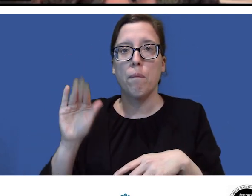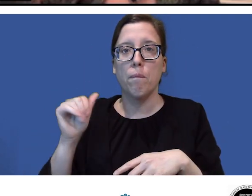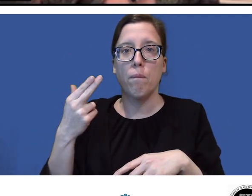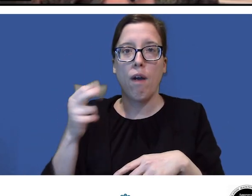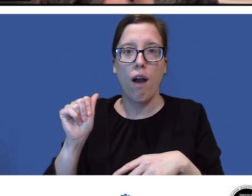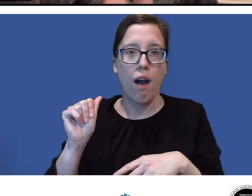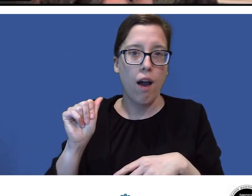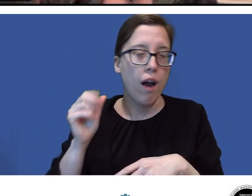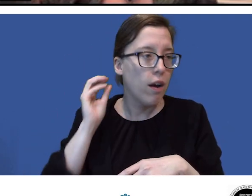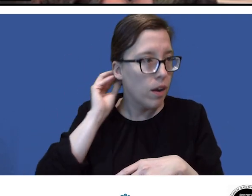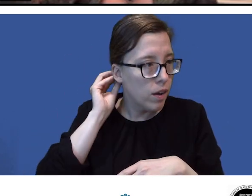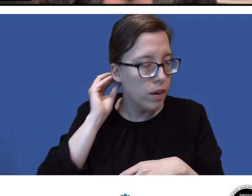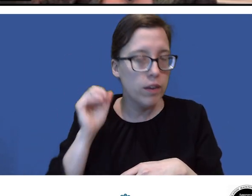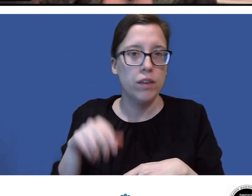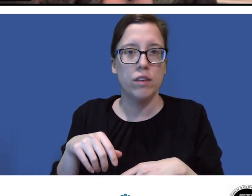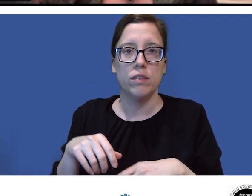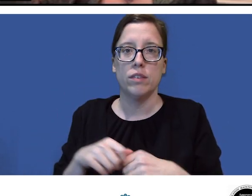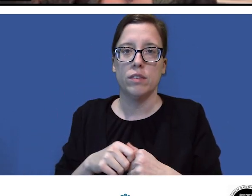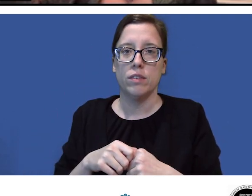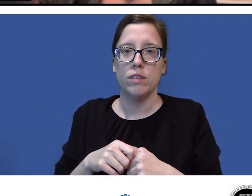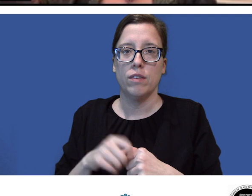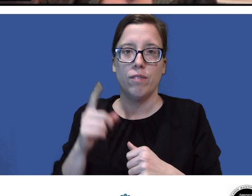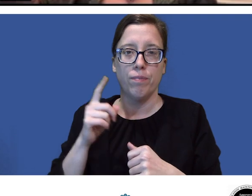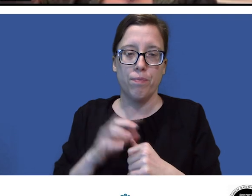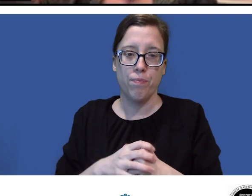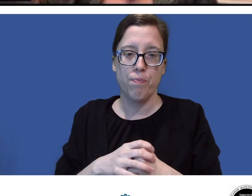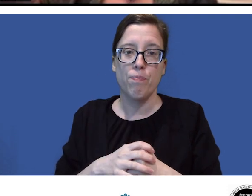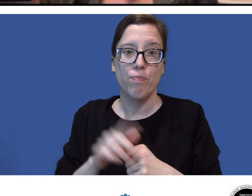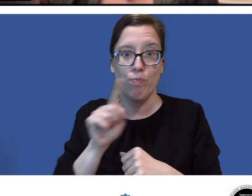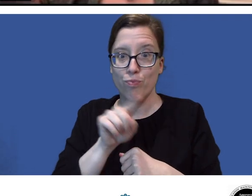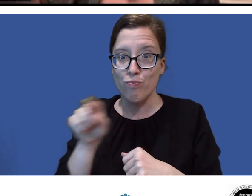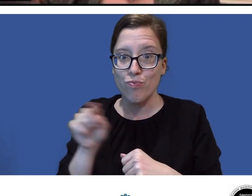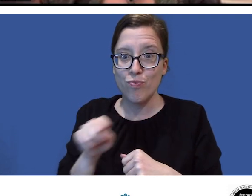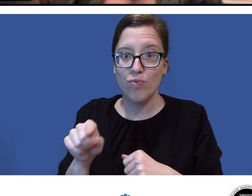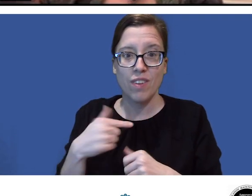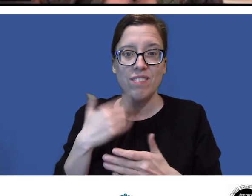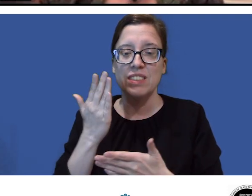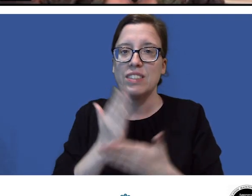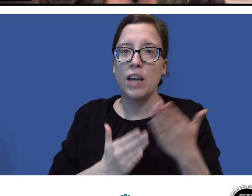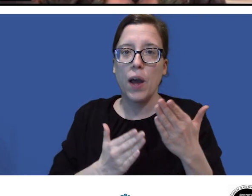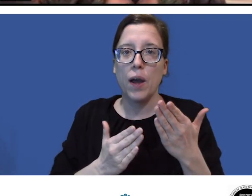All these kids have some assistive devices. It's typical for them to look